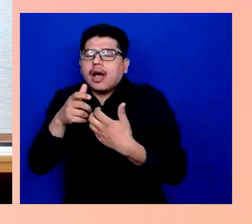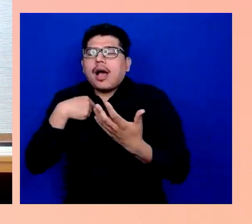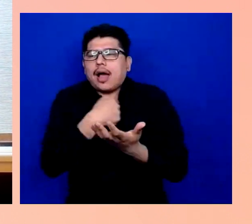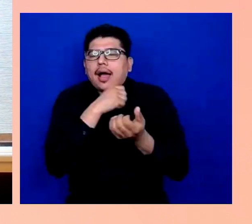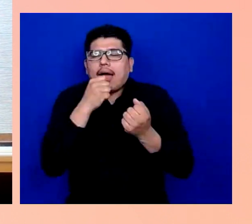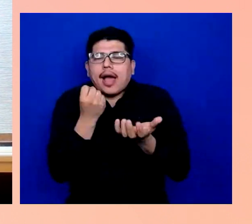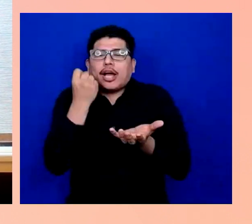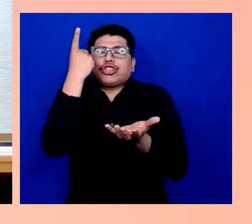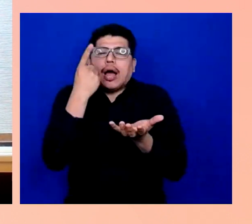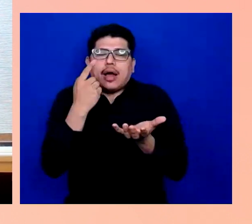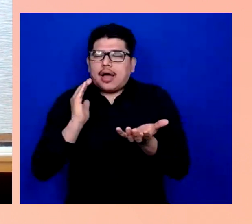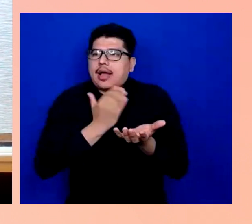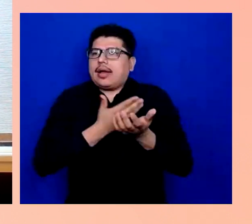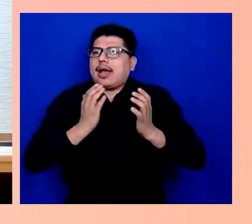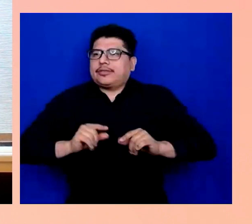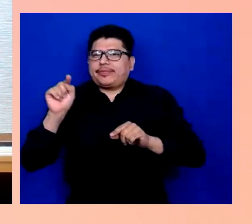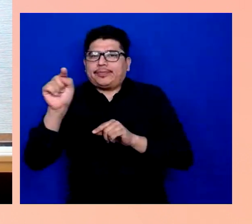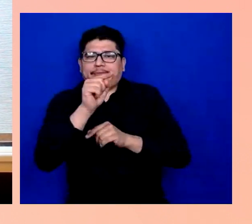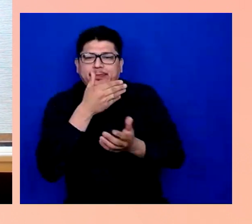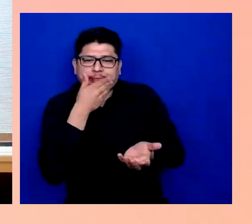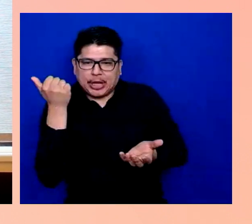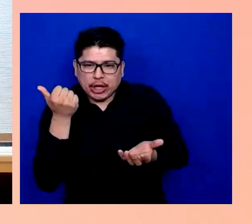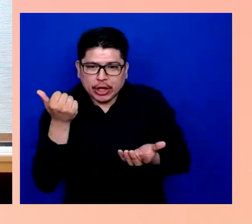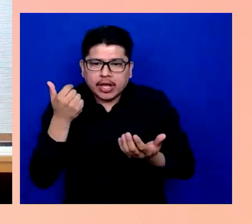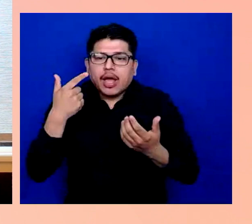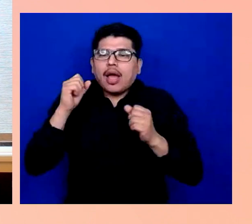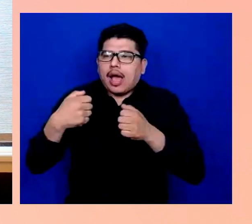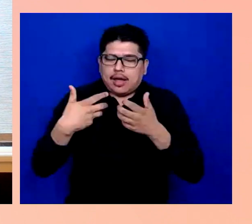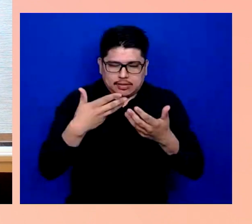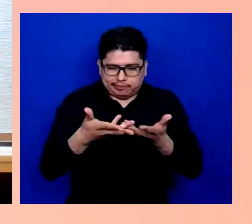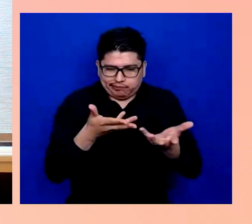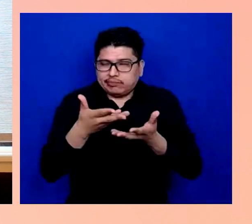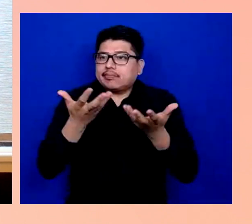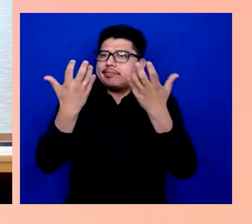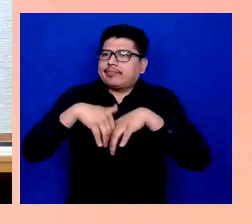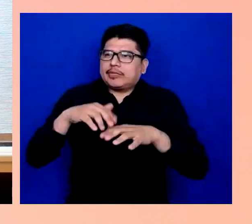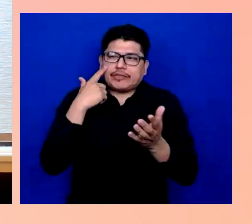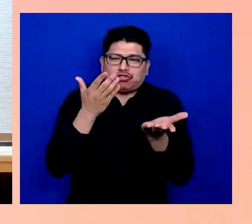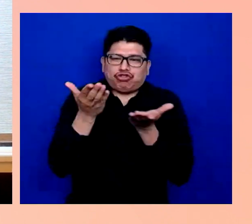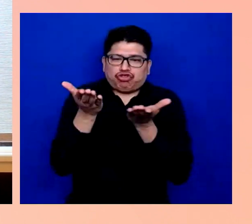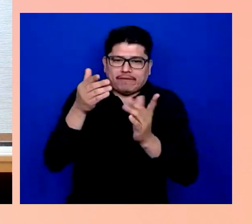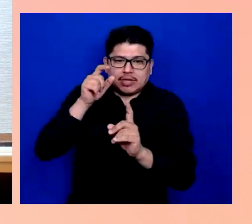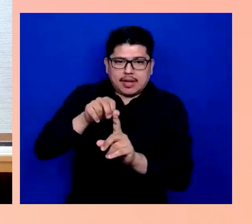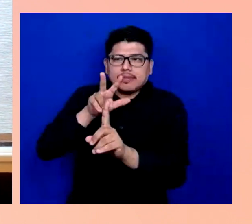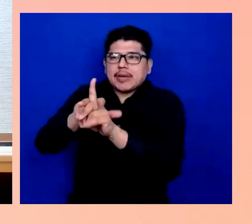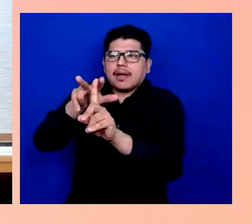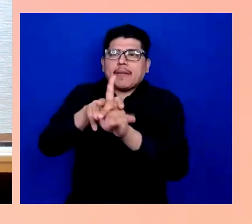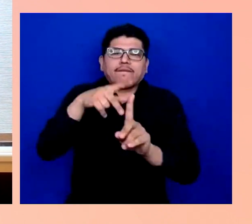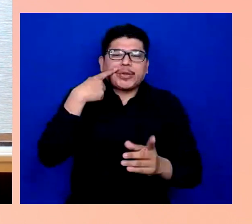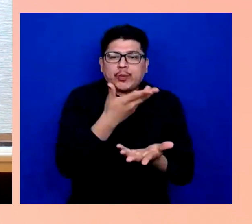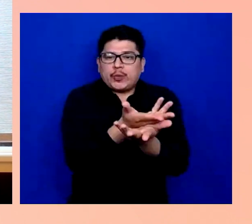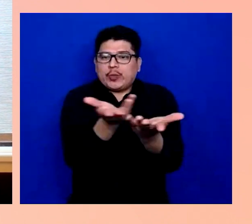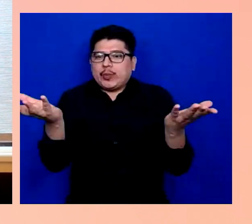building services and products for them. It's really it's a combination of those two things.